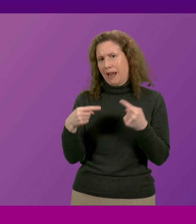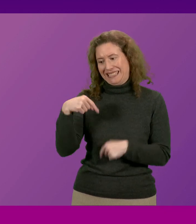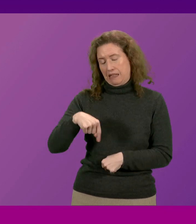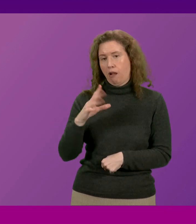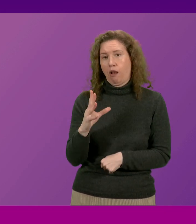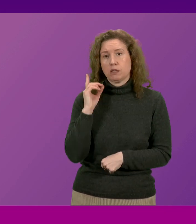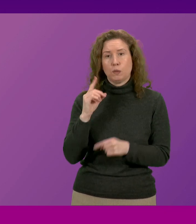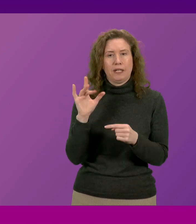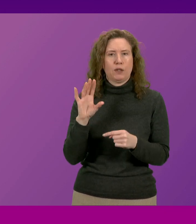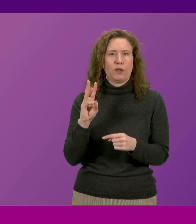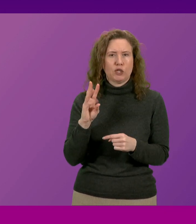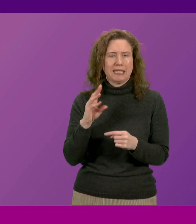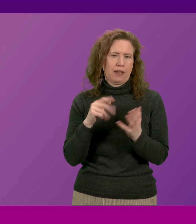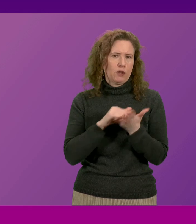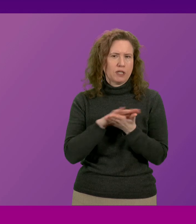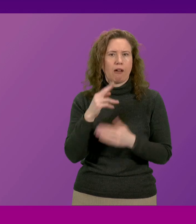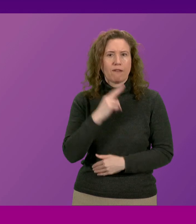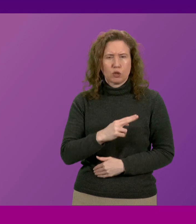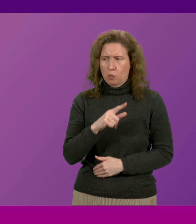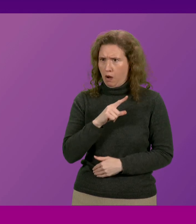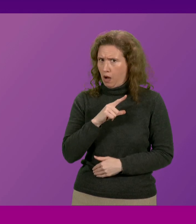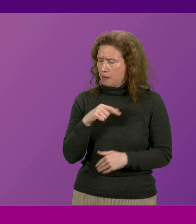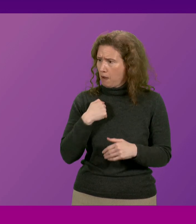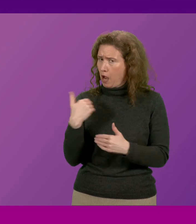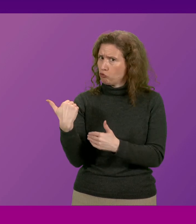on violence against women and girls, because I take deadly seriously my responsibility as